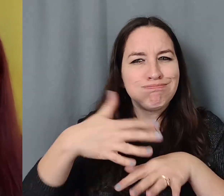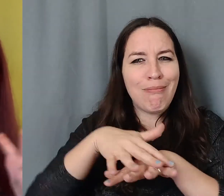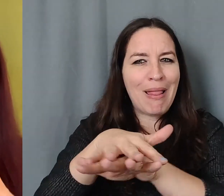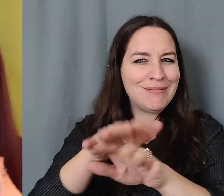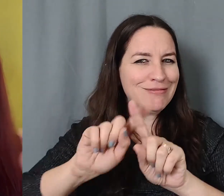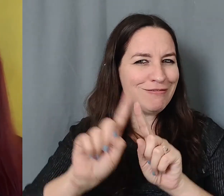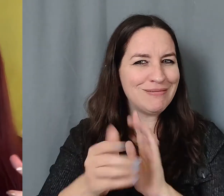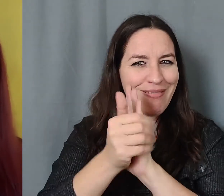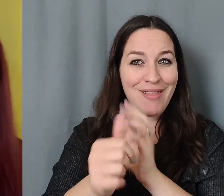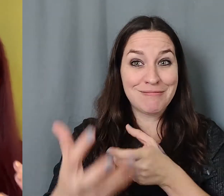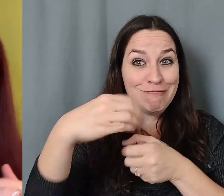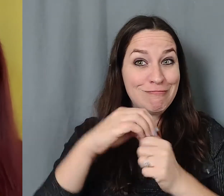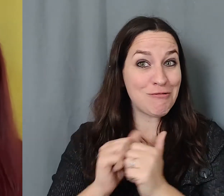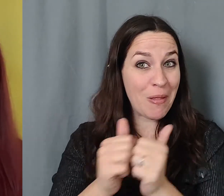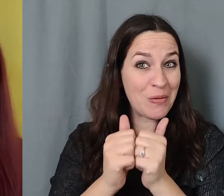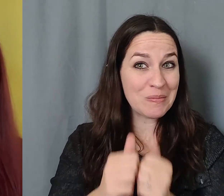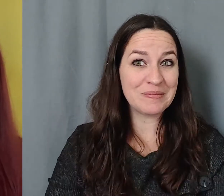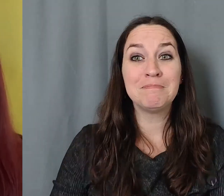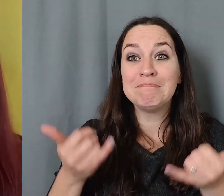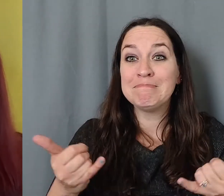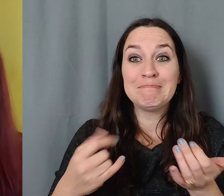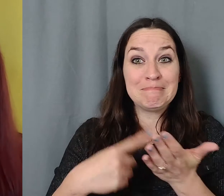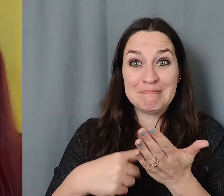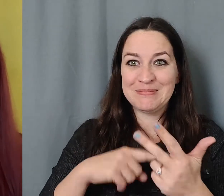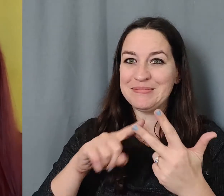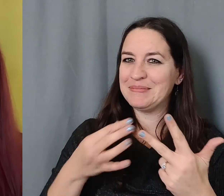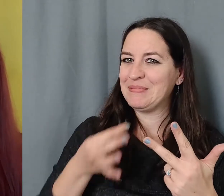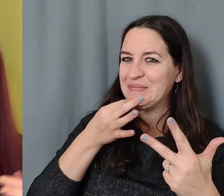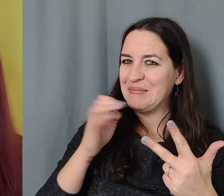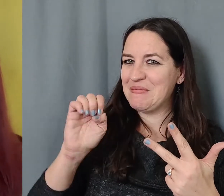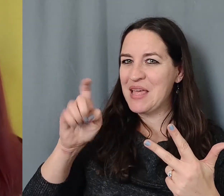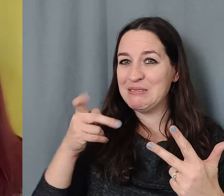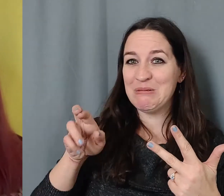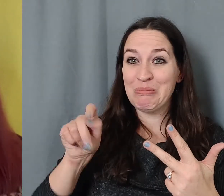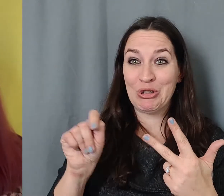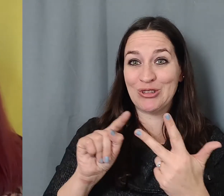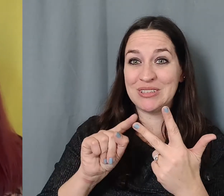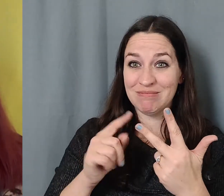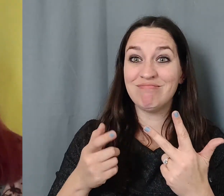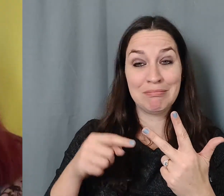blending different levels and different types of skills. So let's talk about the expert range. When you're in the expert range, there are